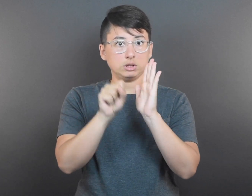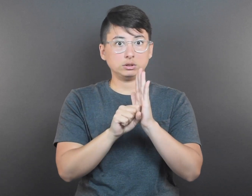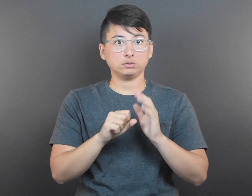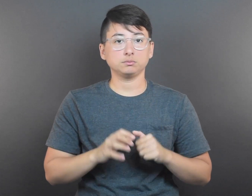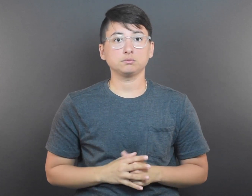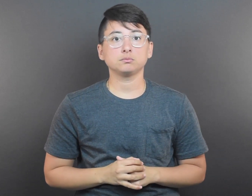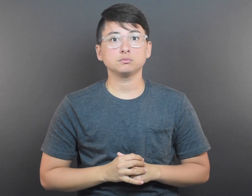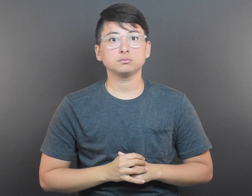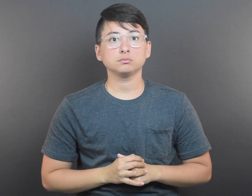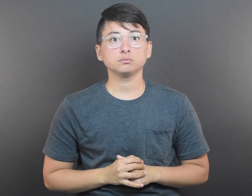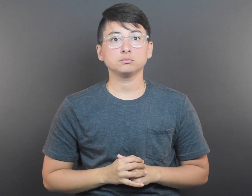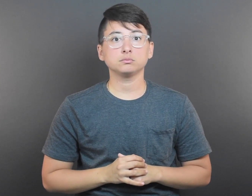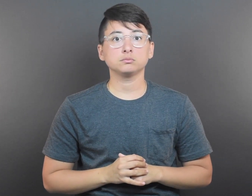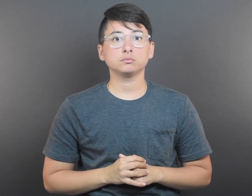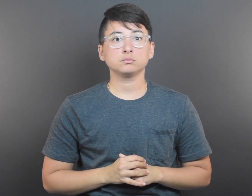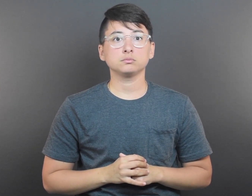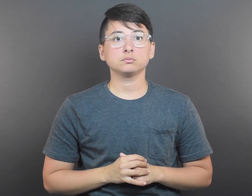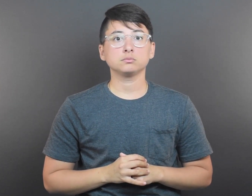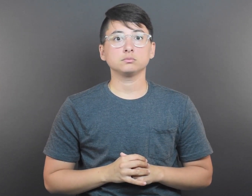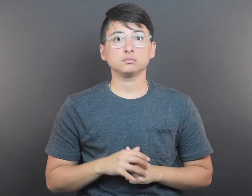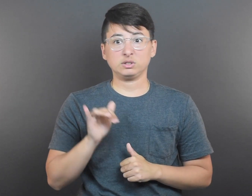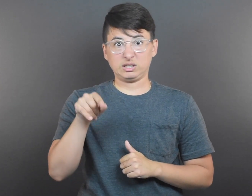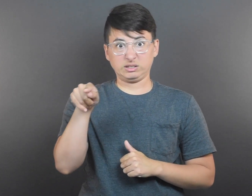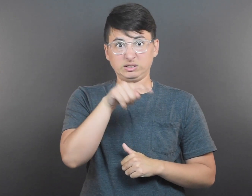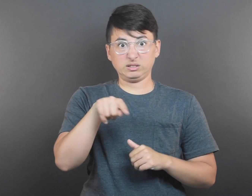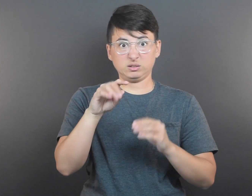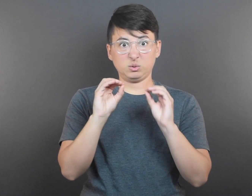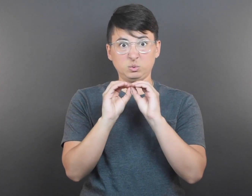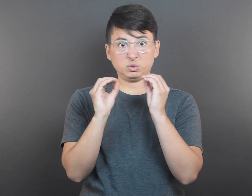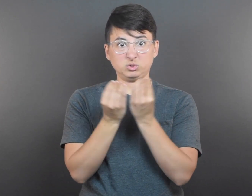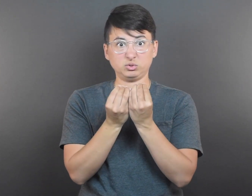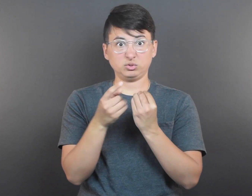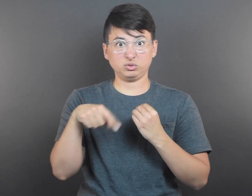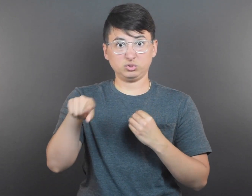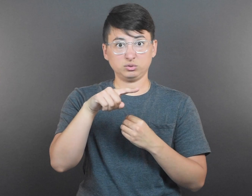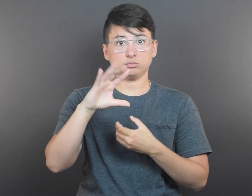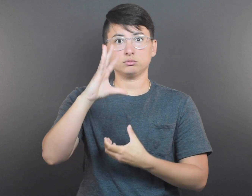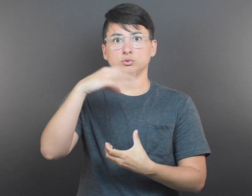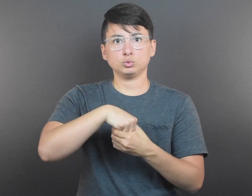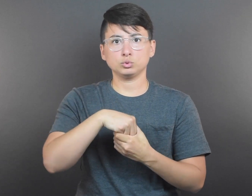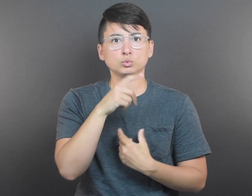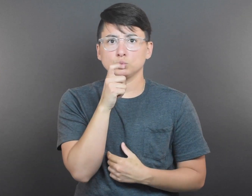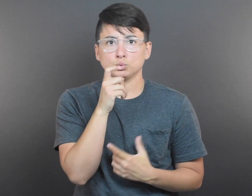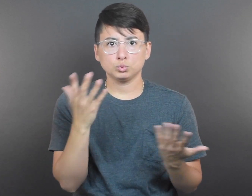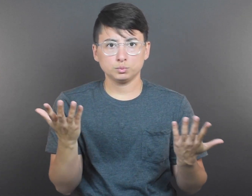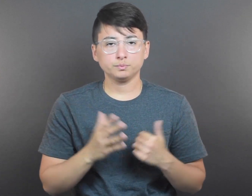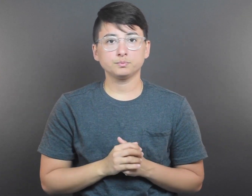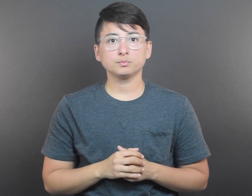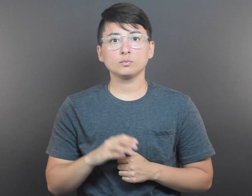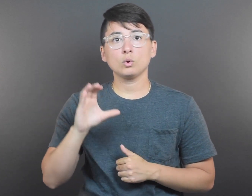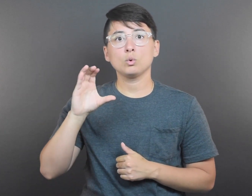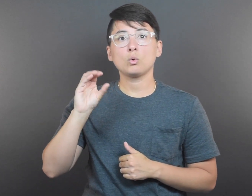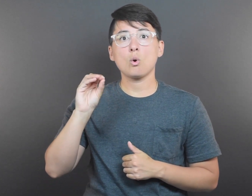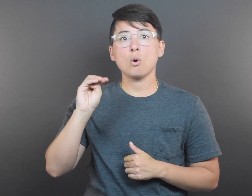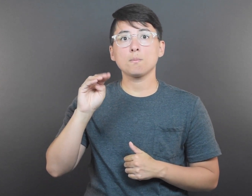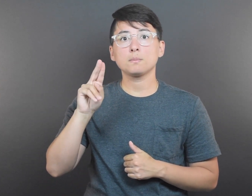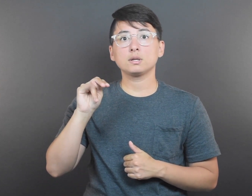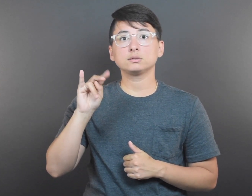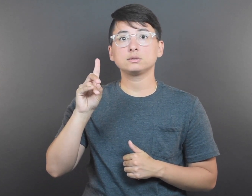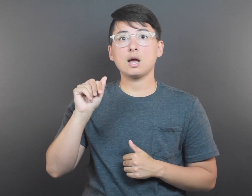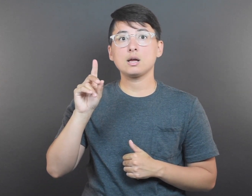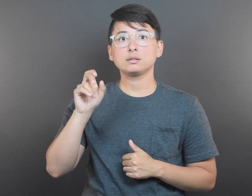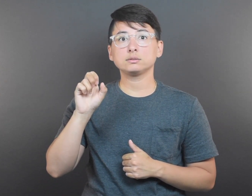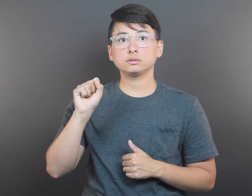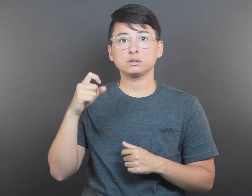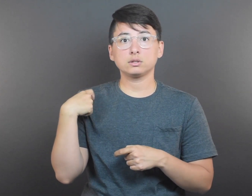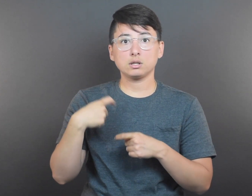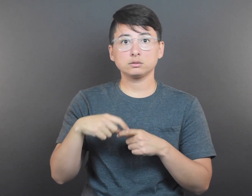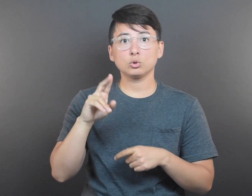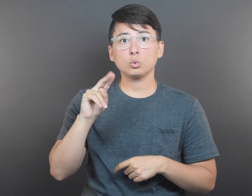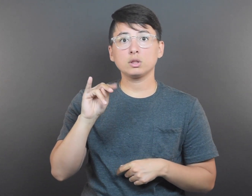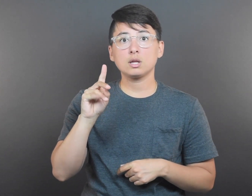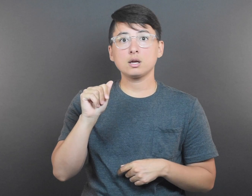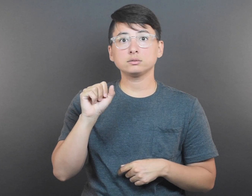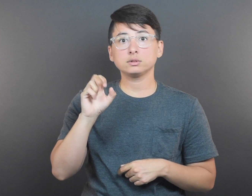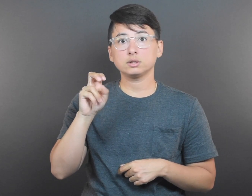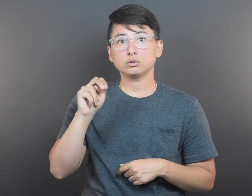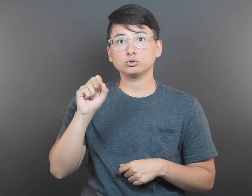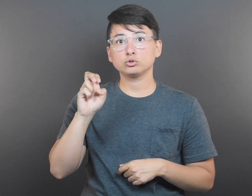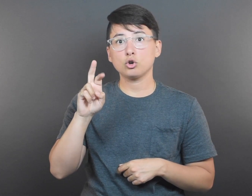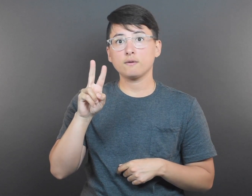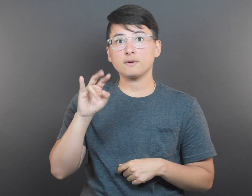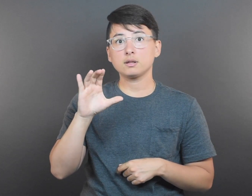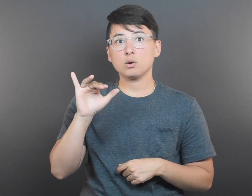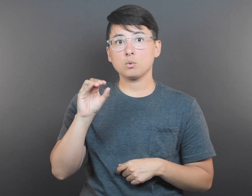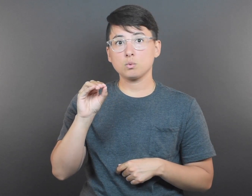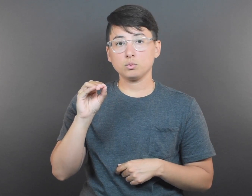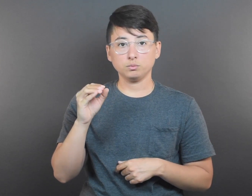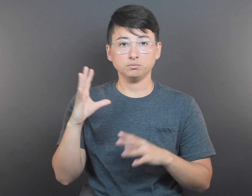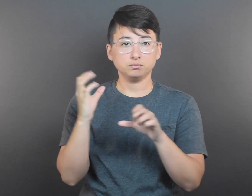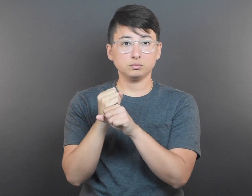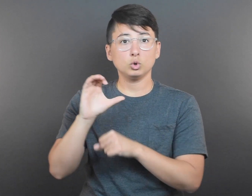These organizations include Comunidades Latinas Unidas En Servicio (CLUES), Hispanic Advocacy